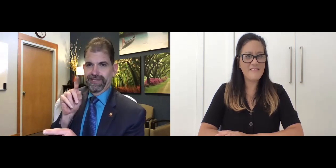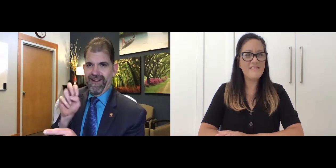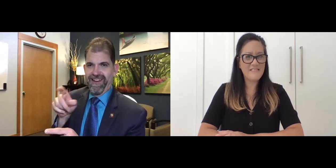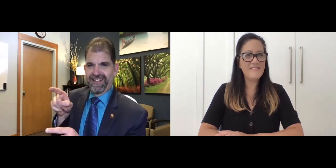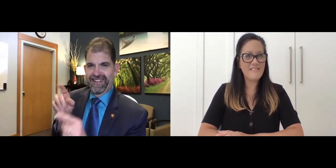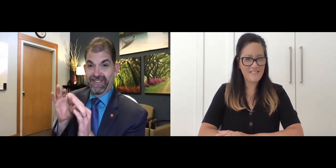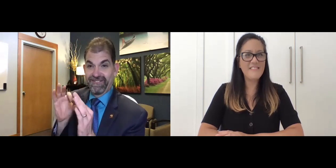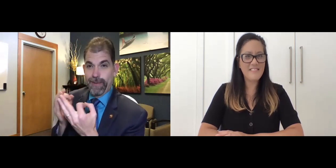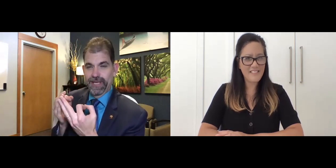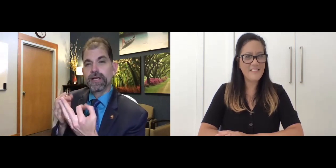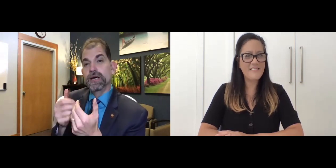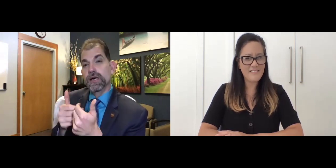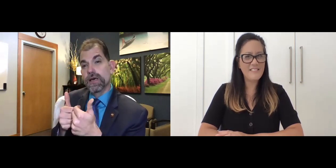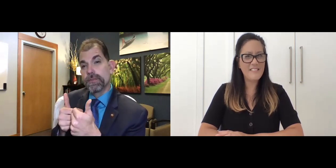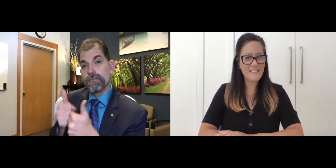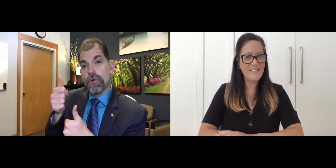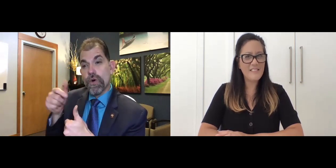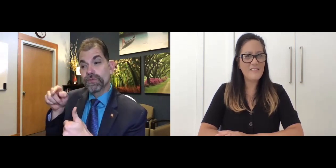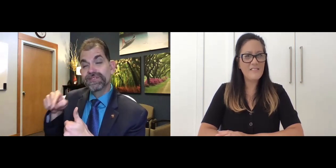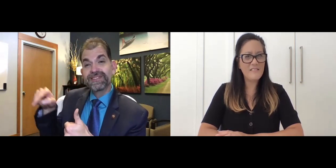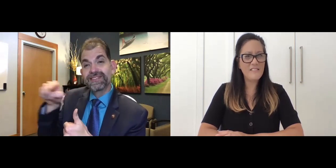She was my maternal aunt